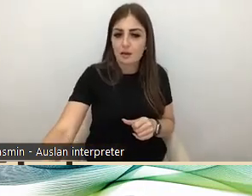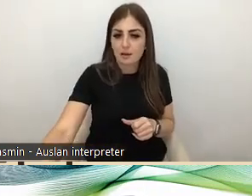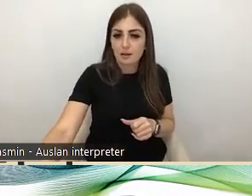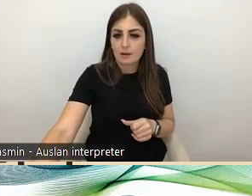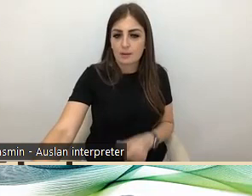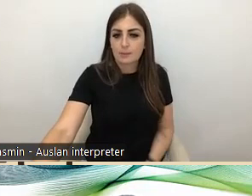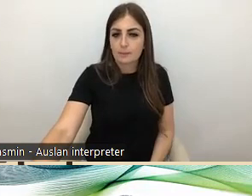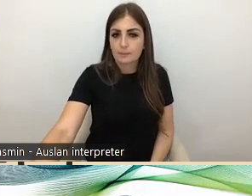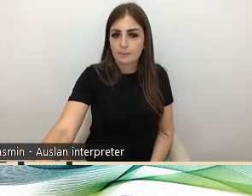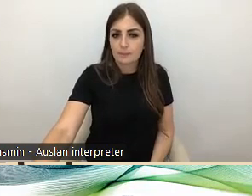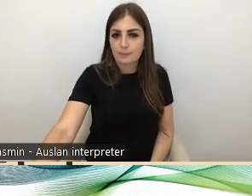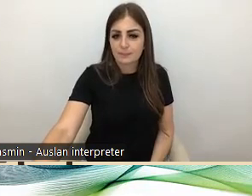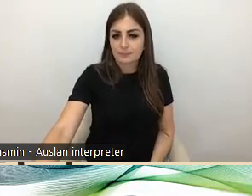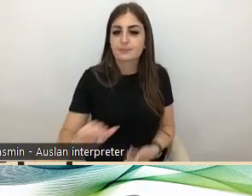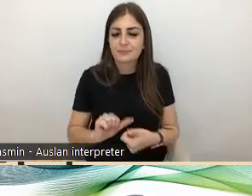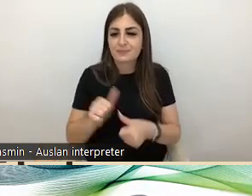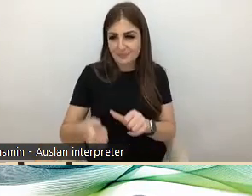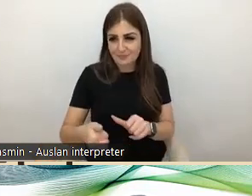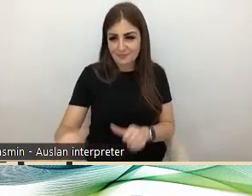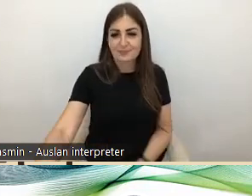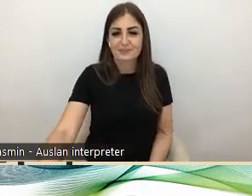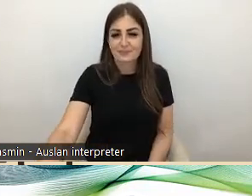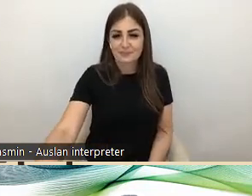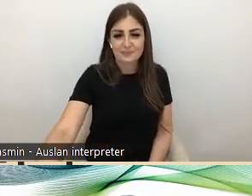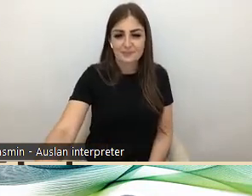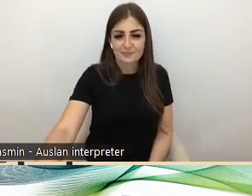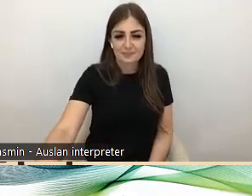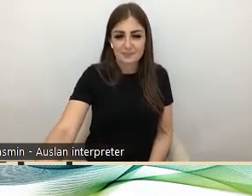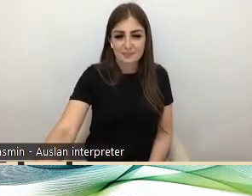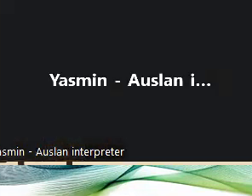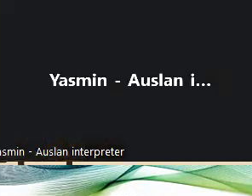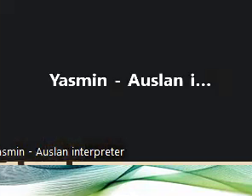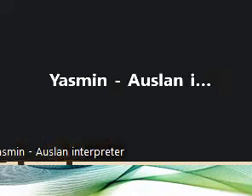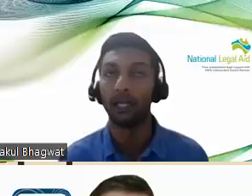Both the participant and the NDIA will receive a copy of the